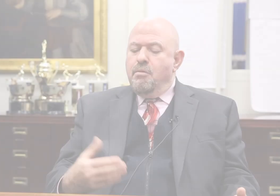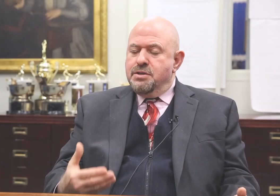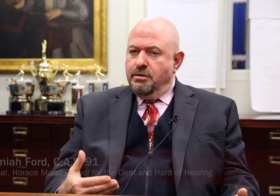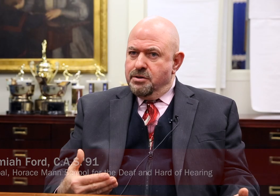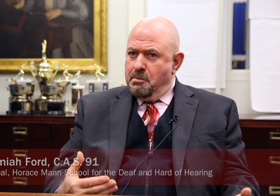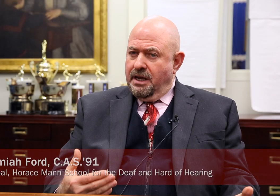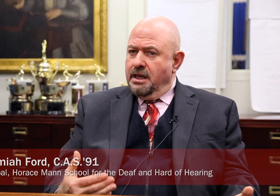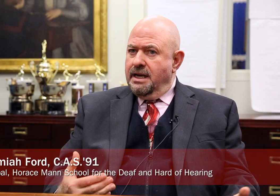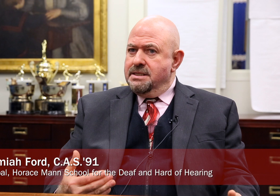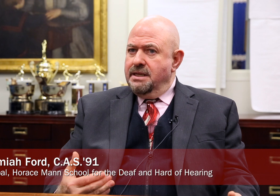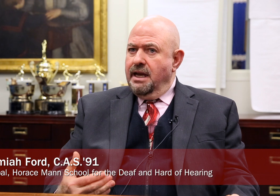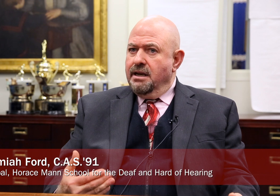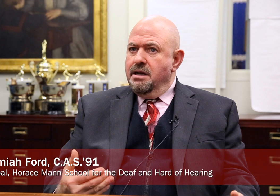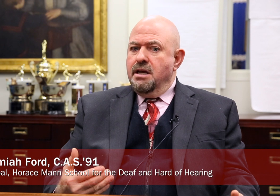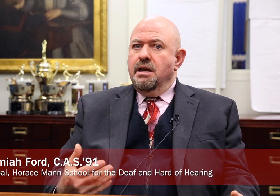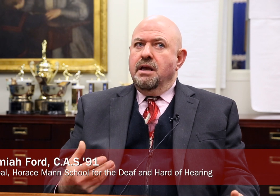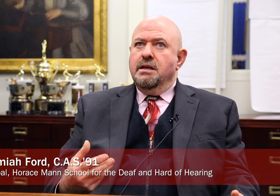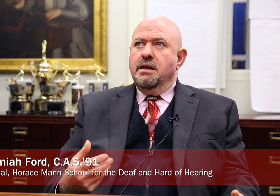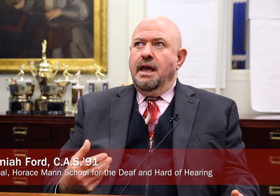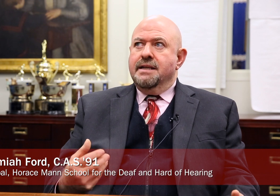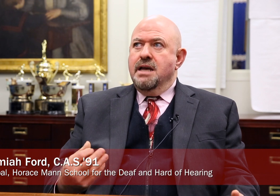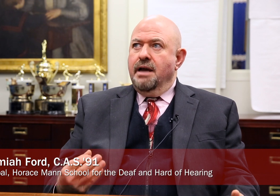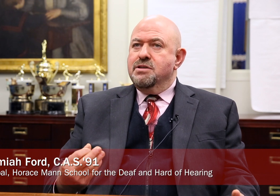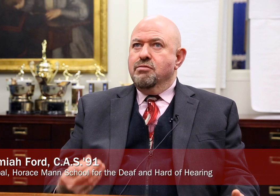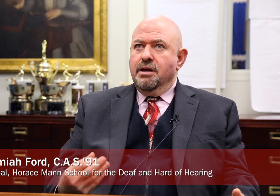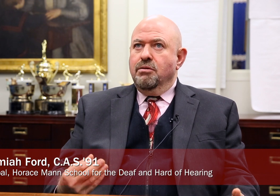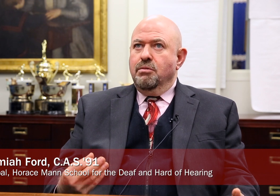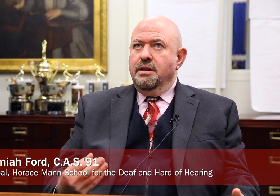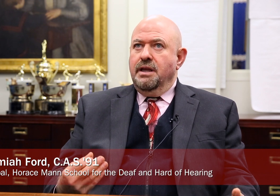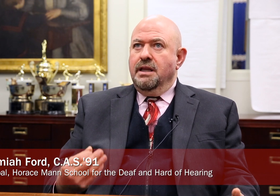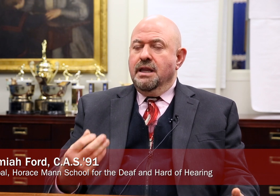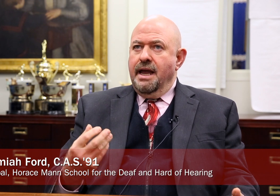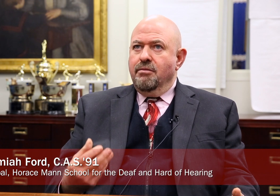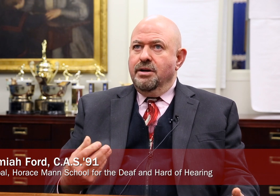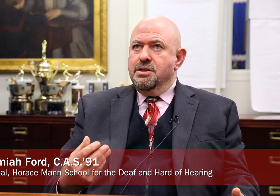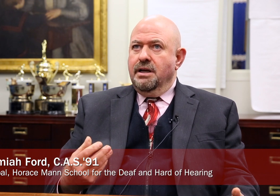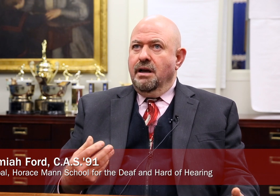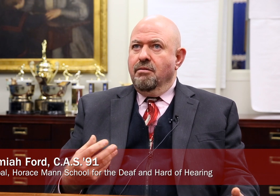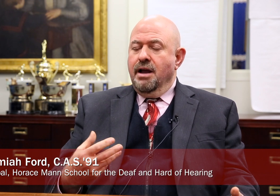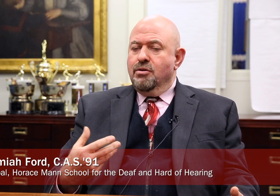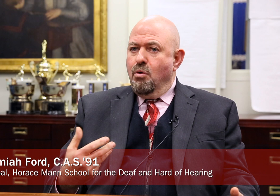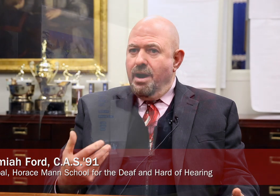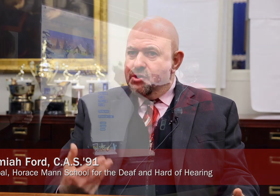Our students, when we analyze the data, at times struggle with the language around questioning.